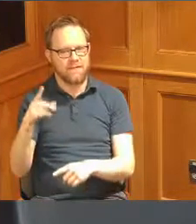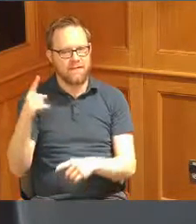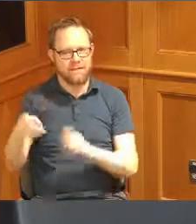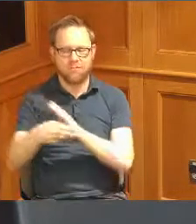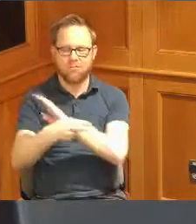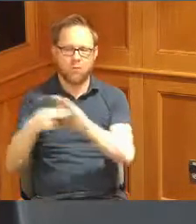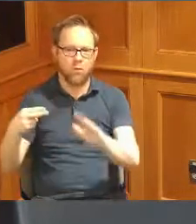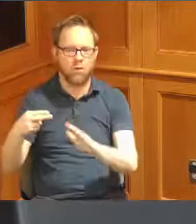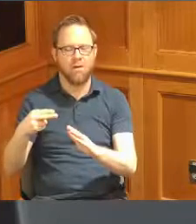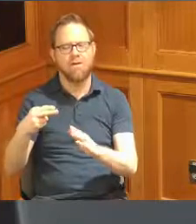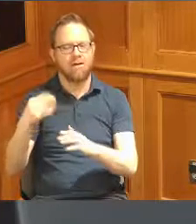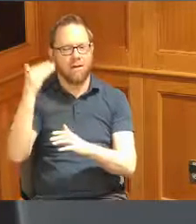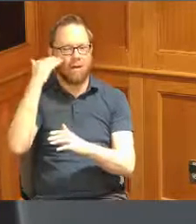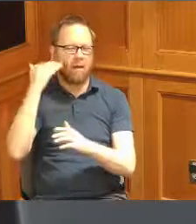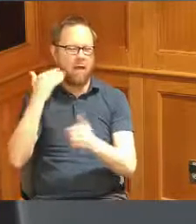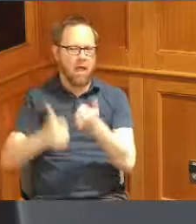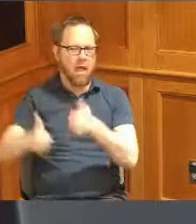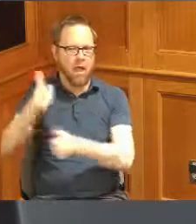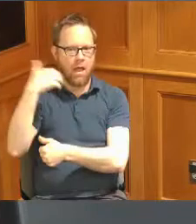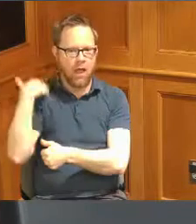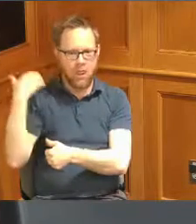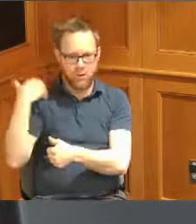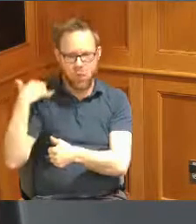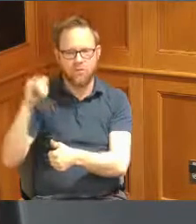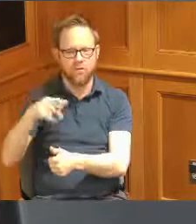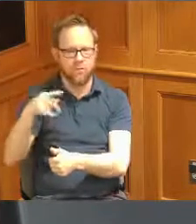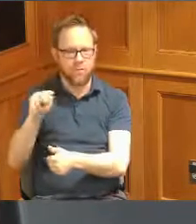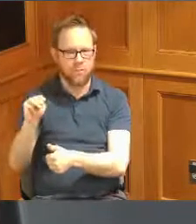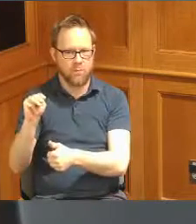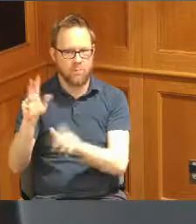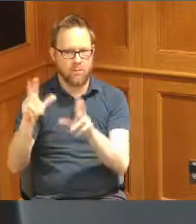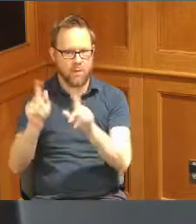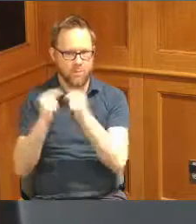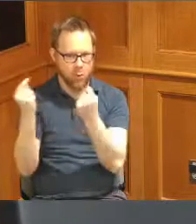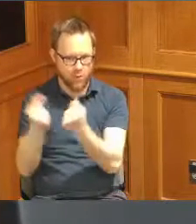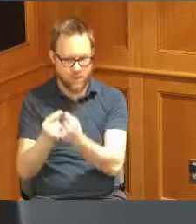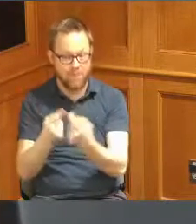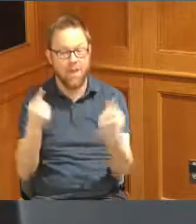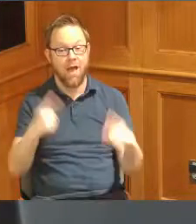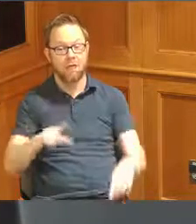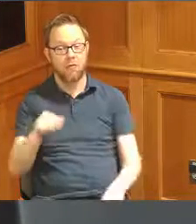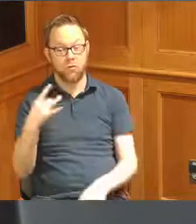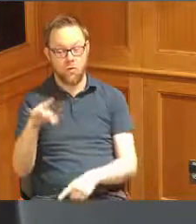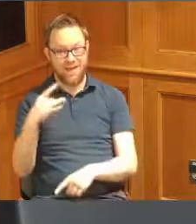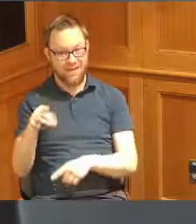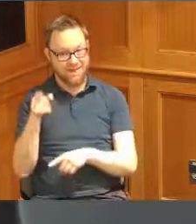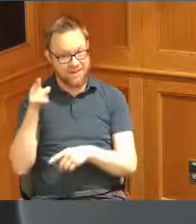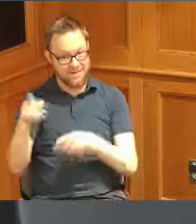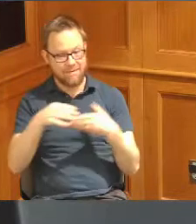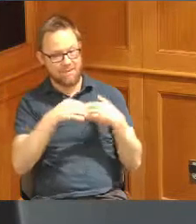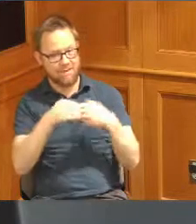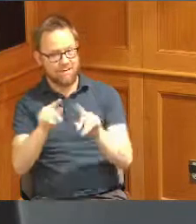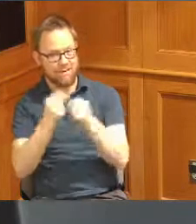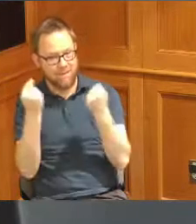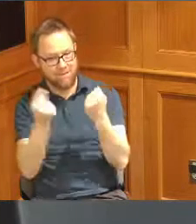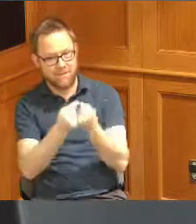of Purcell Marion and the lady Cavaliers whereas the 2018 coach Mosley led the lady Cavs to their